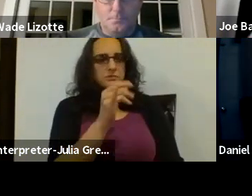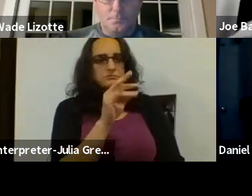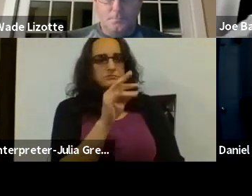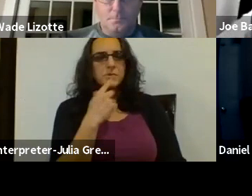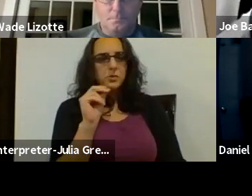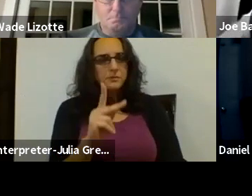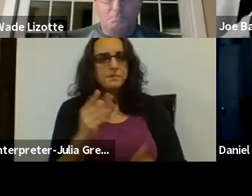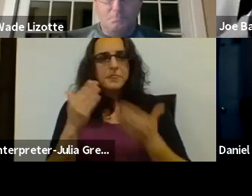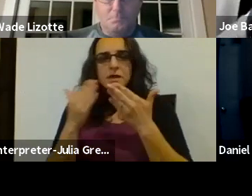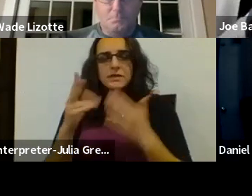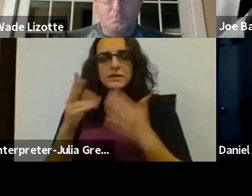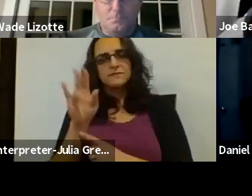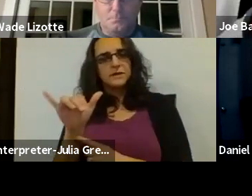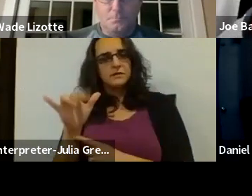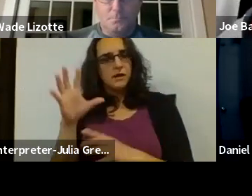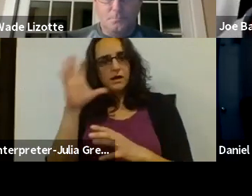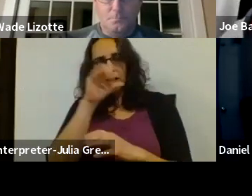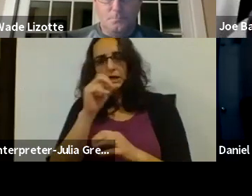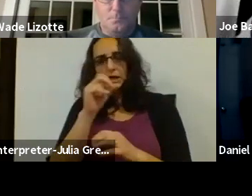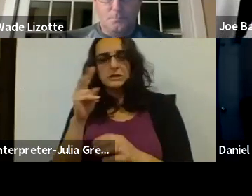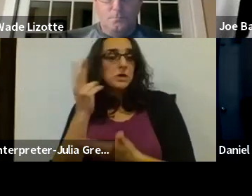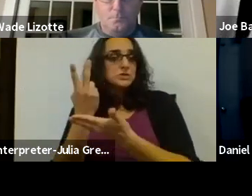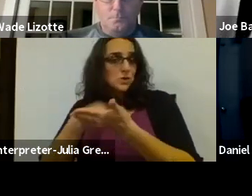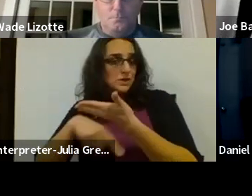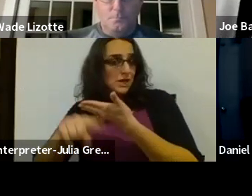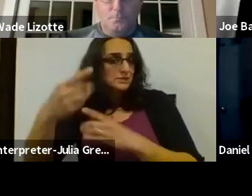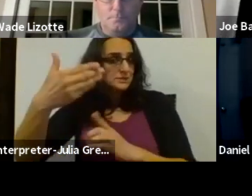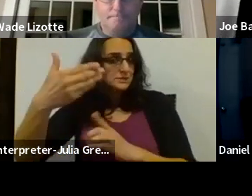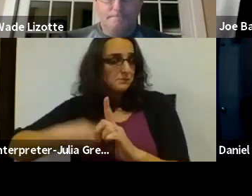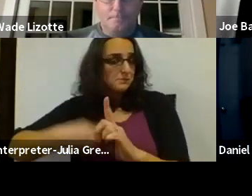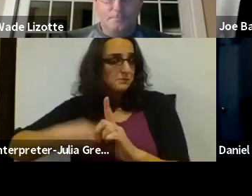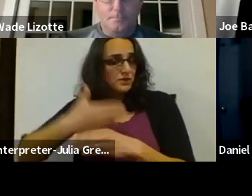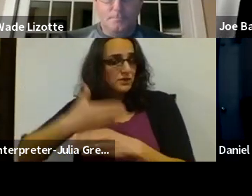Carolyn Gallagher: Thanks Vinny I guess we'll see you next month. Carolyn Gallagher: Next meeting. And